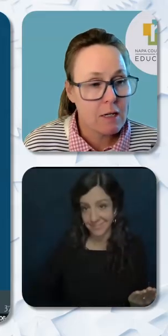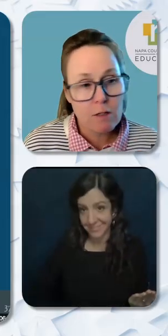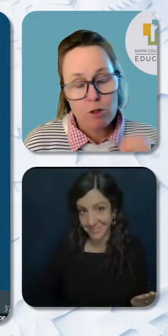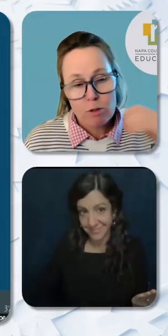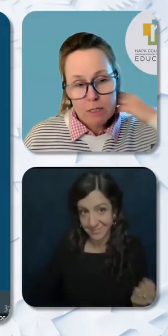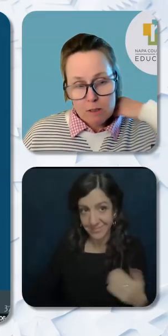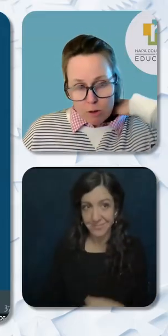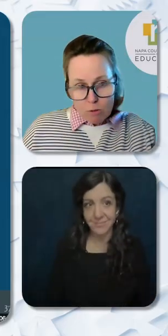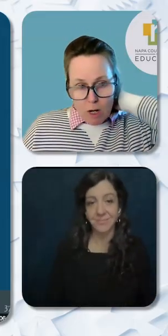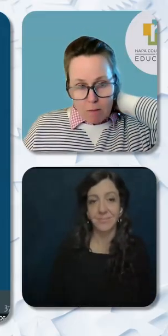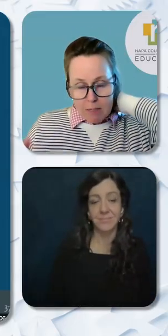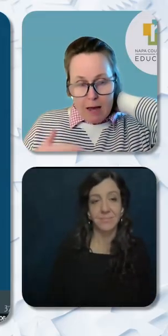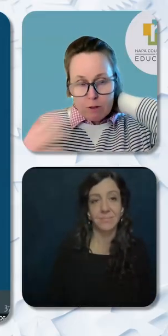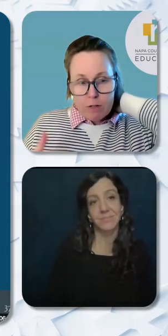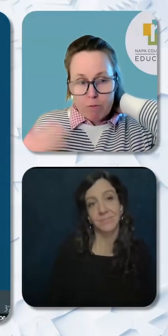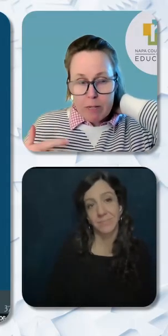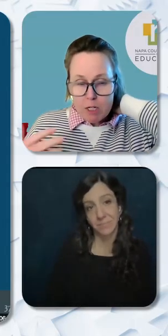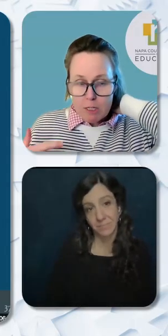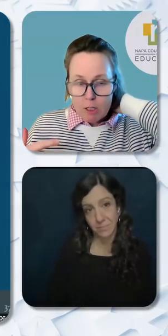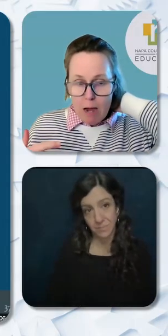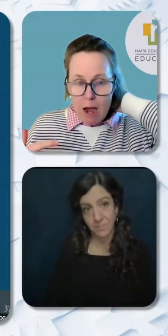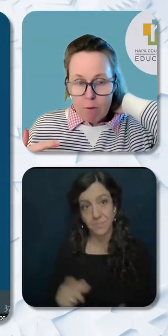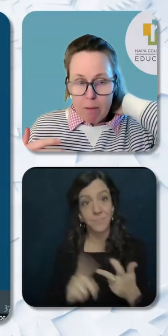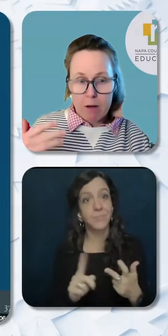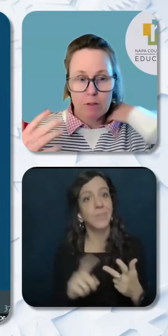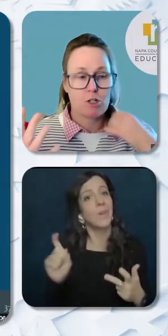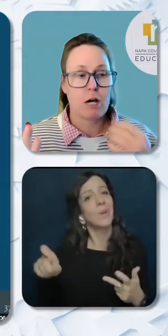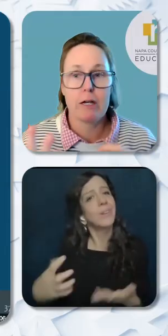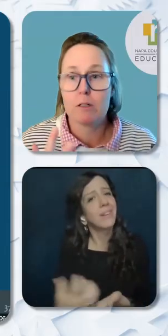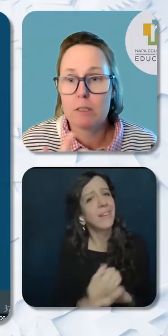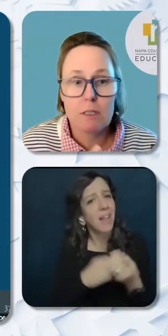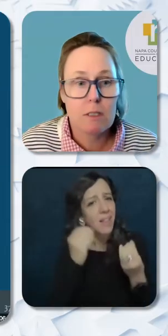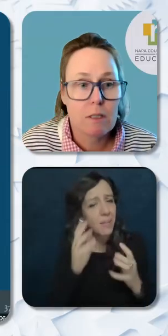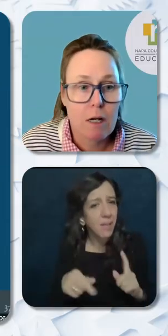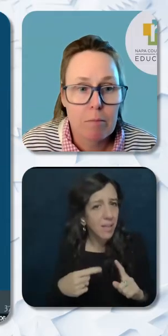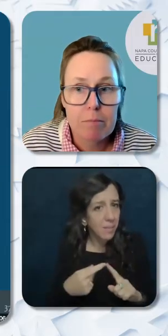And then you need to, gather information that you have about the child,